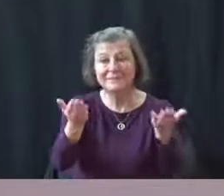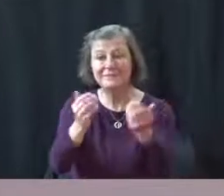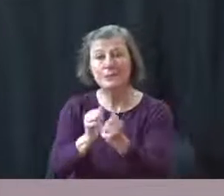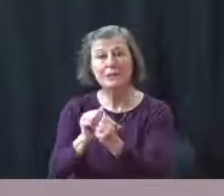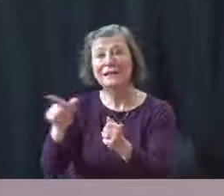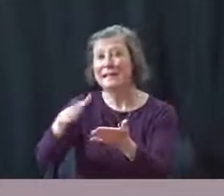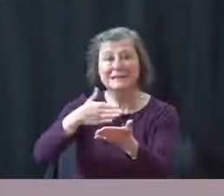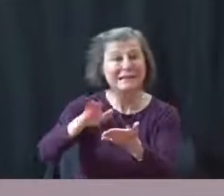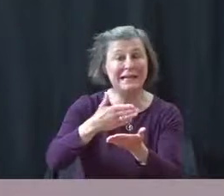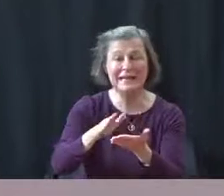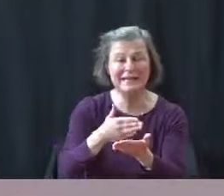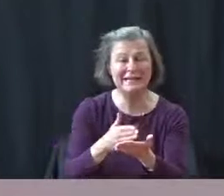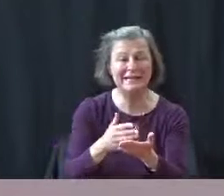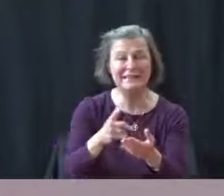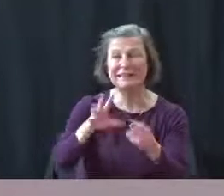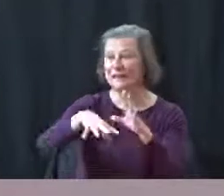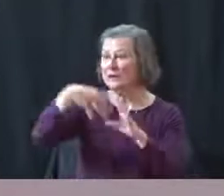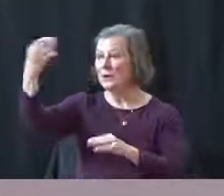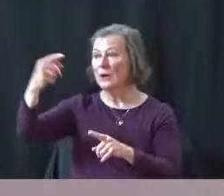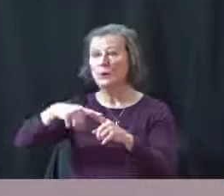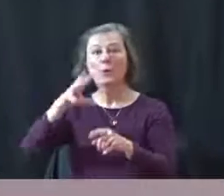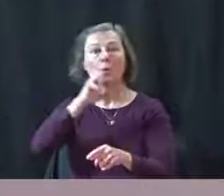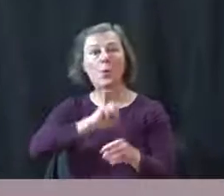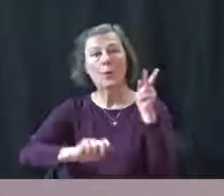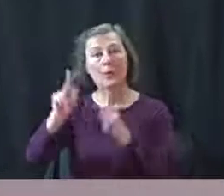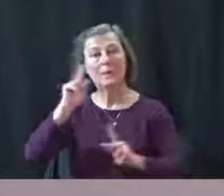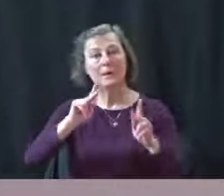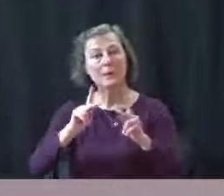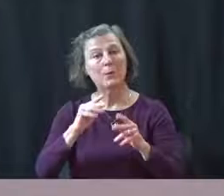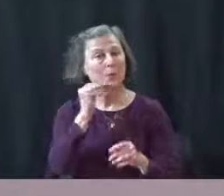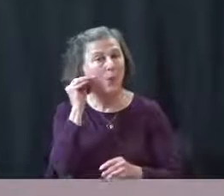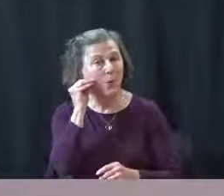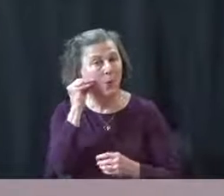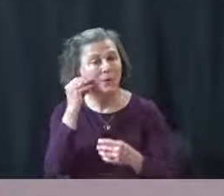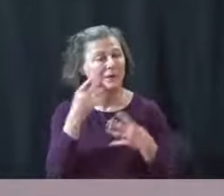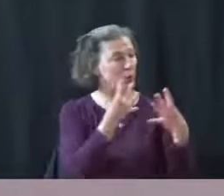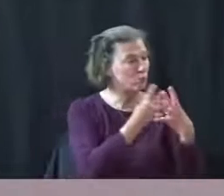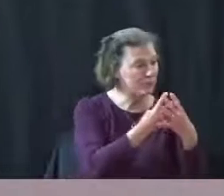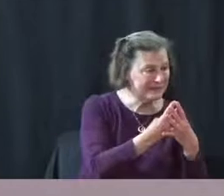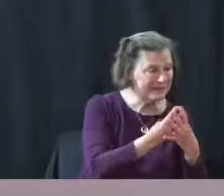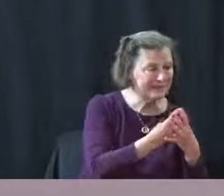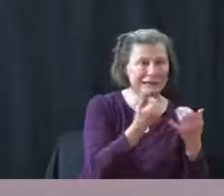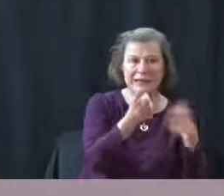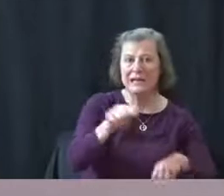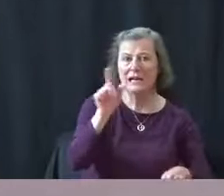And he would go out to the old folks homes and the prisons anywhere people got warehoused